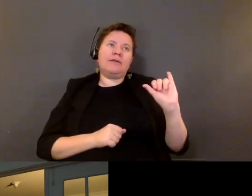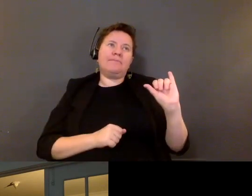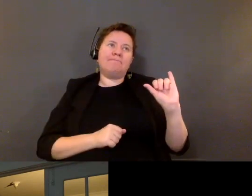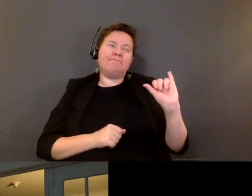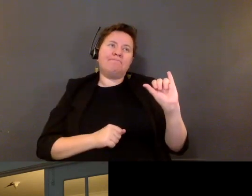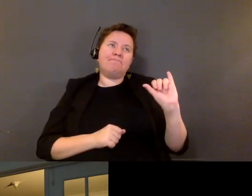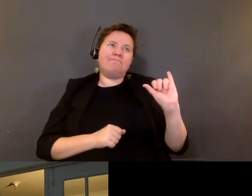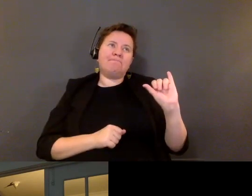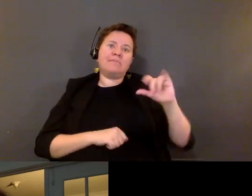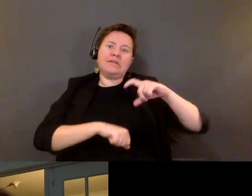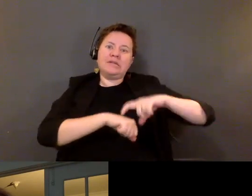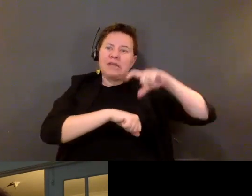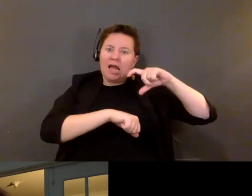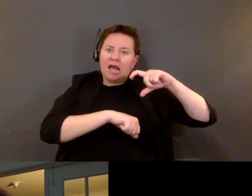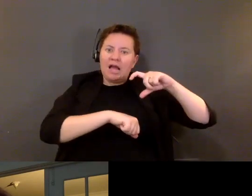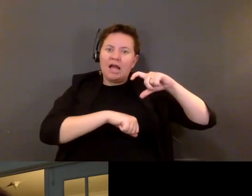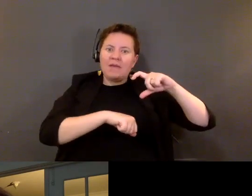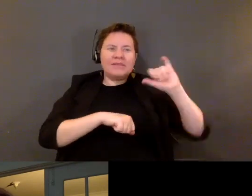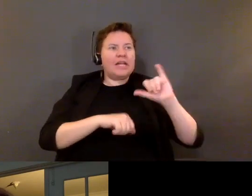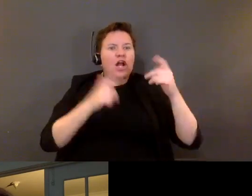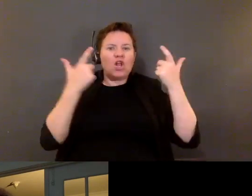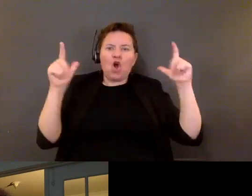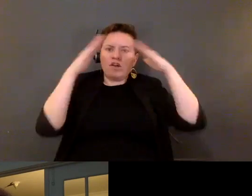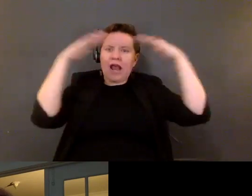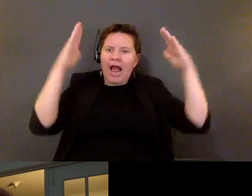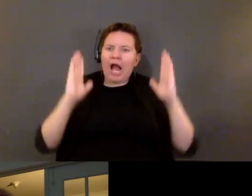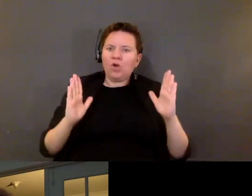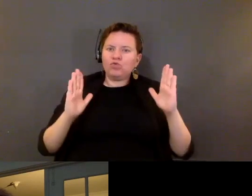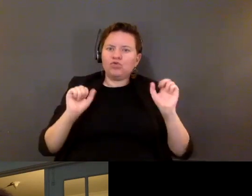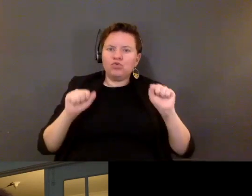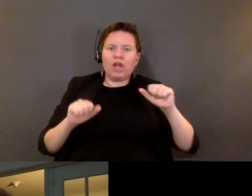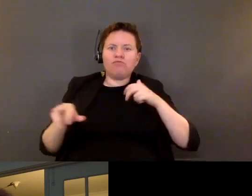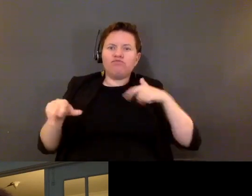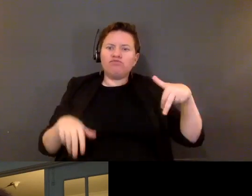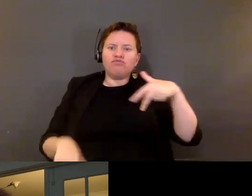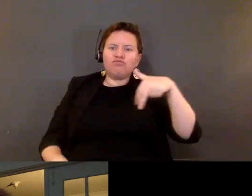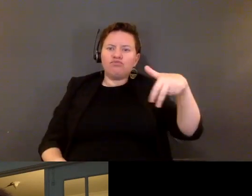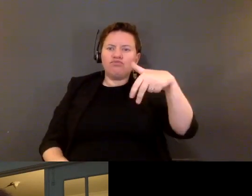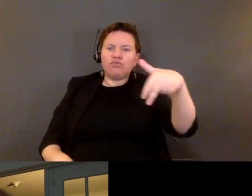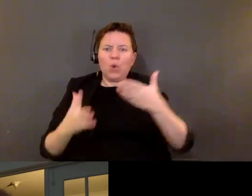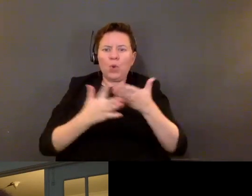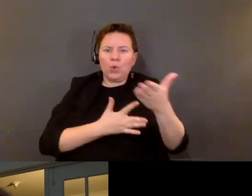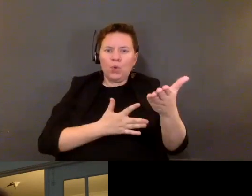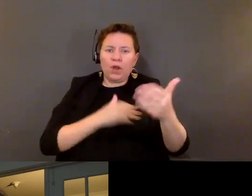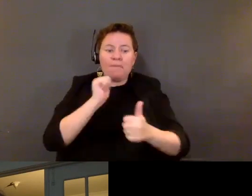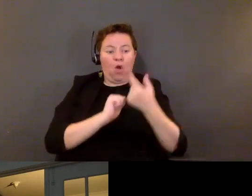time as being a large house that you can wander through and most of us have to take a certain